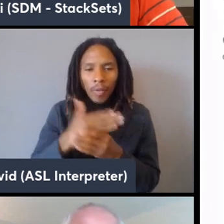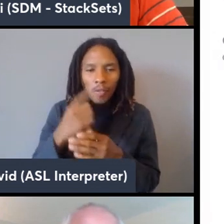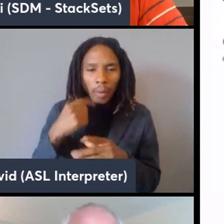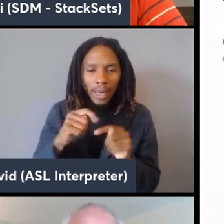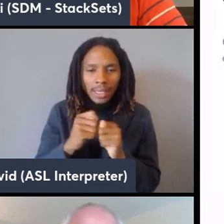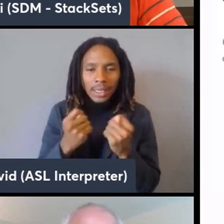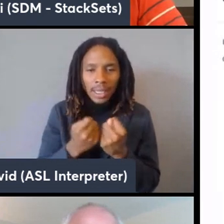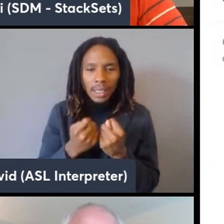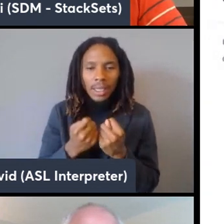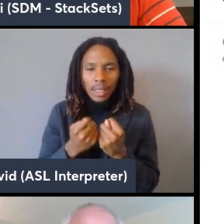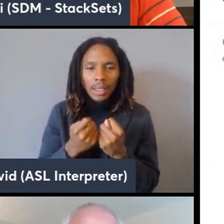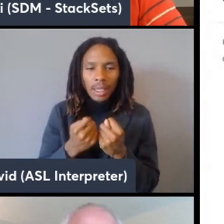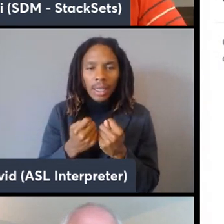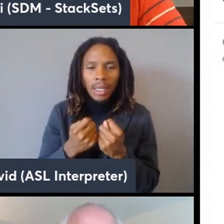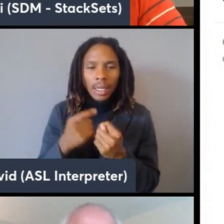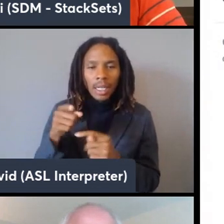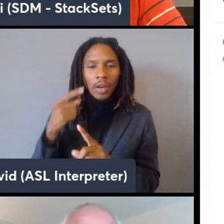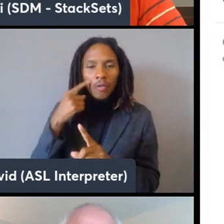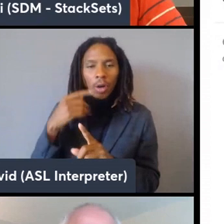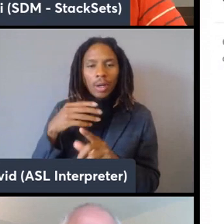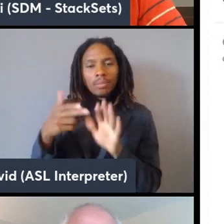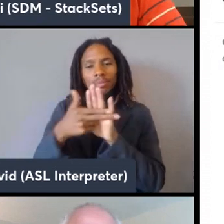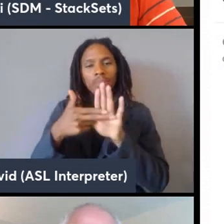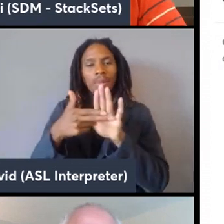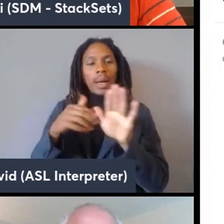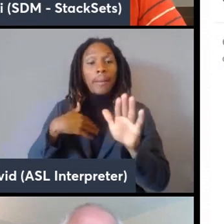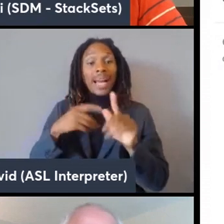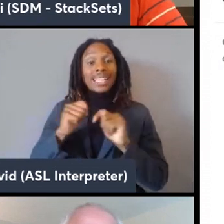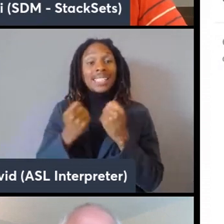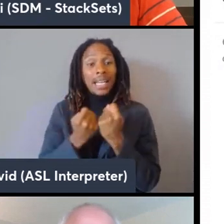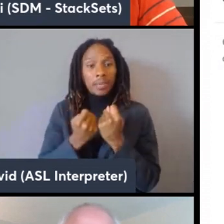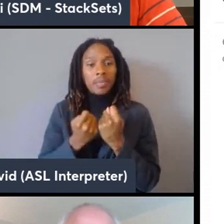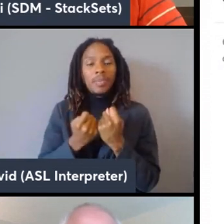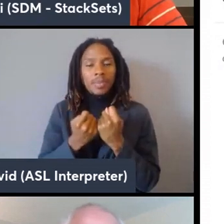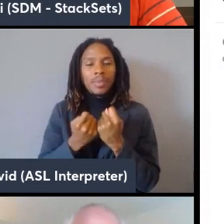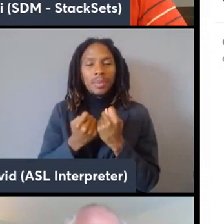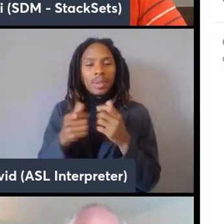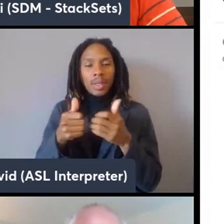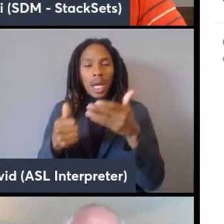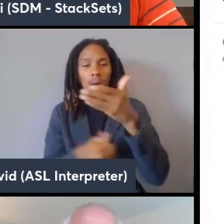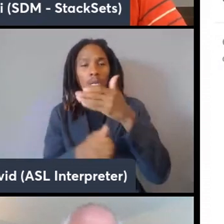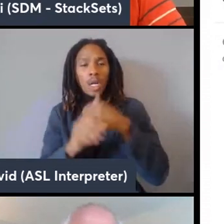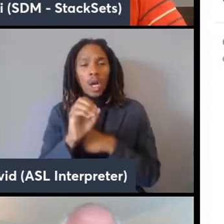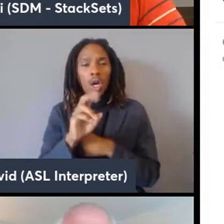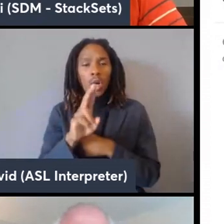I called it My Team. And under this OU, that is organizational unit,